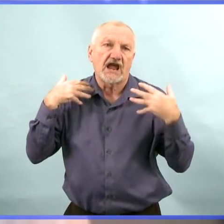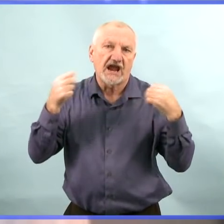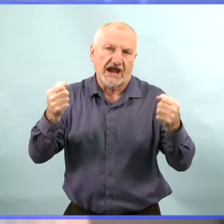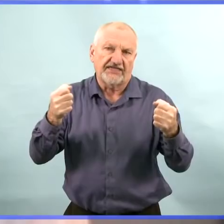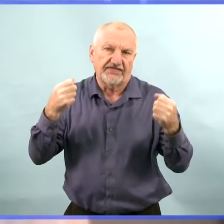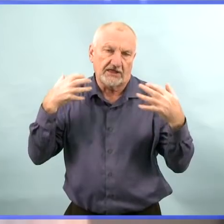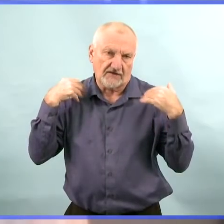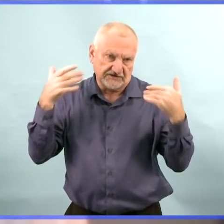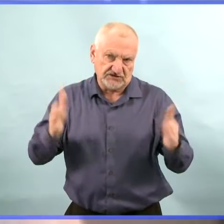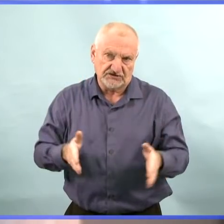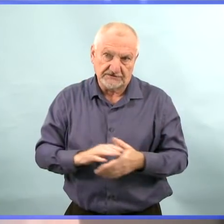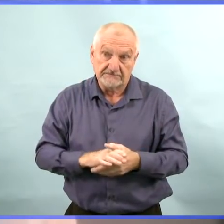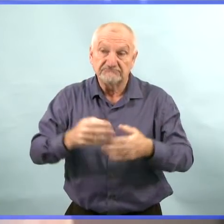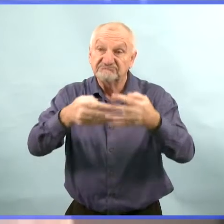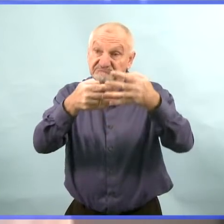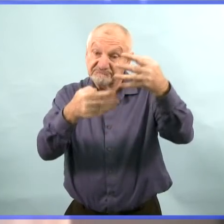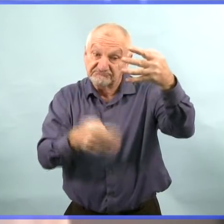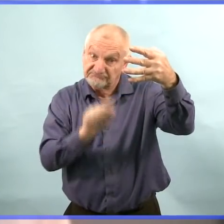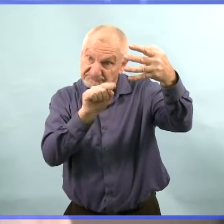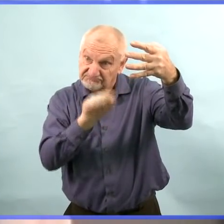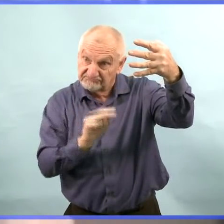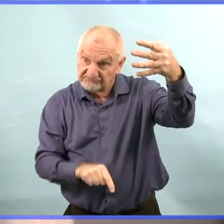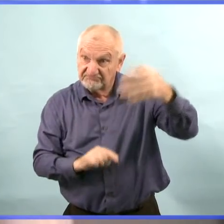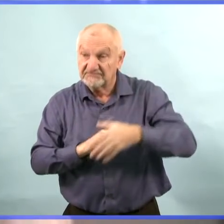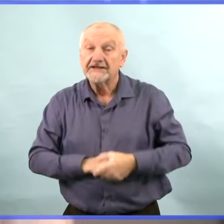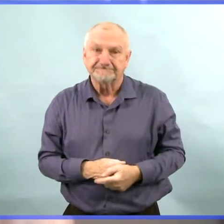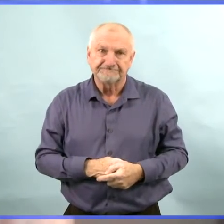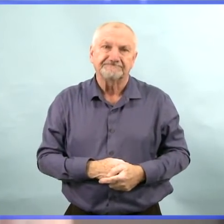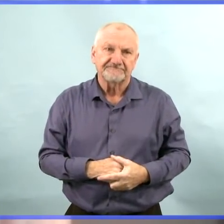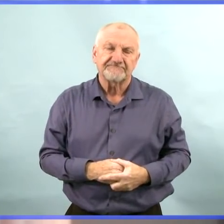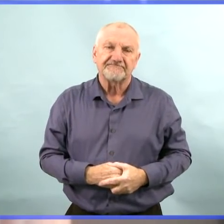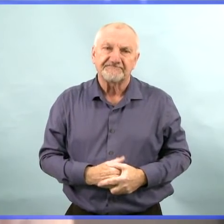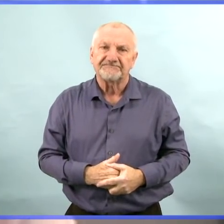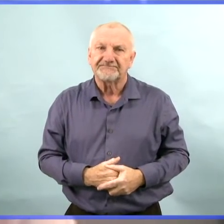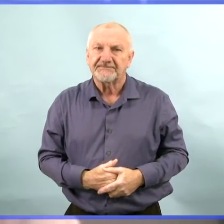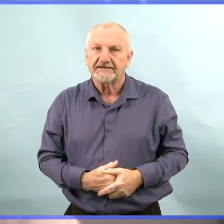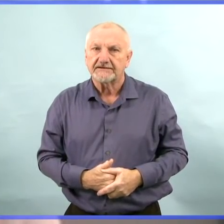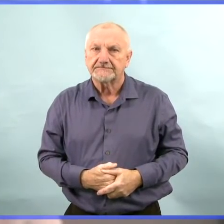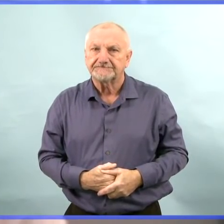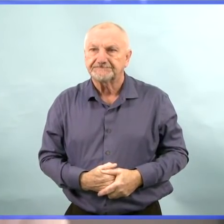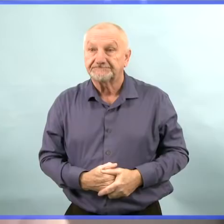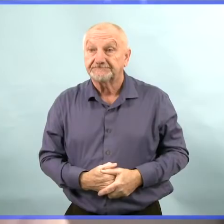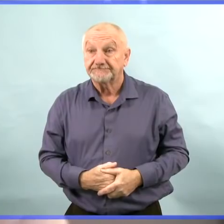remain in place so it's a responsibility facility operator including public and independent schools